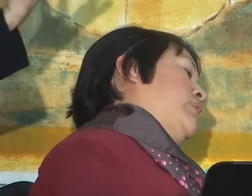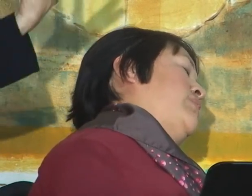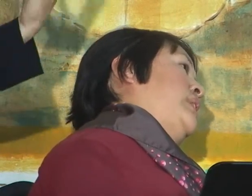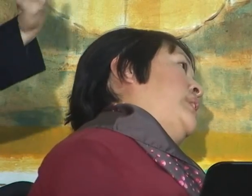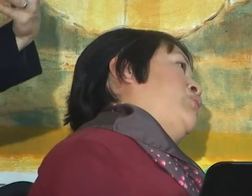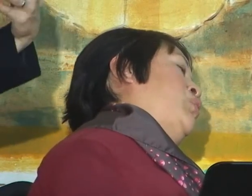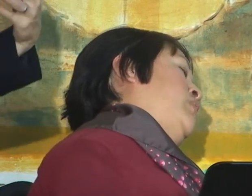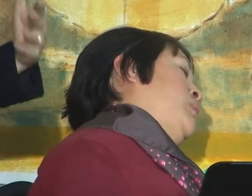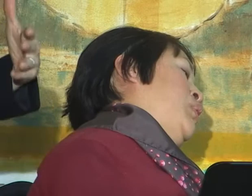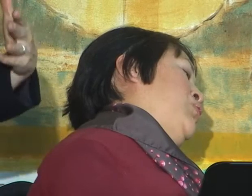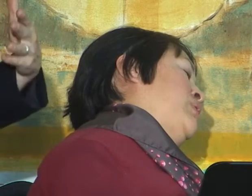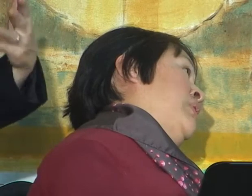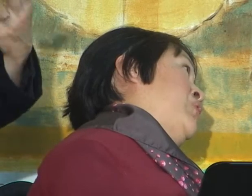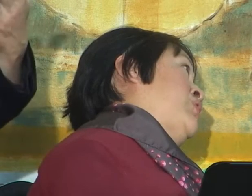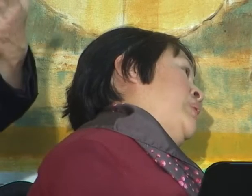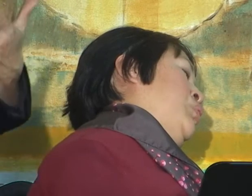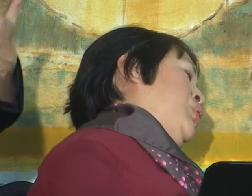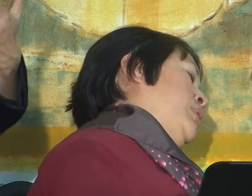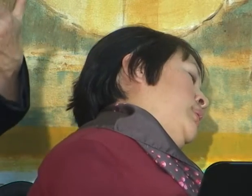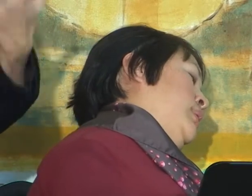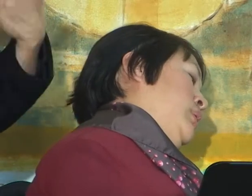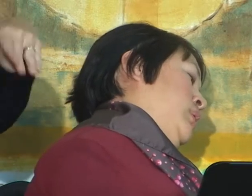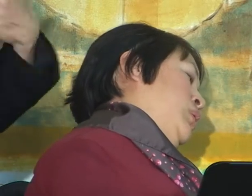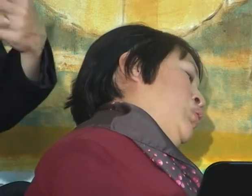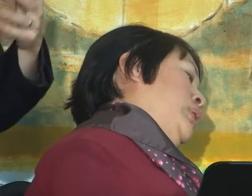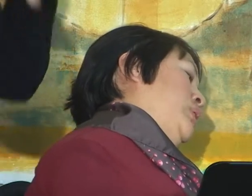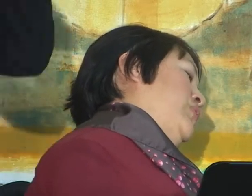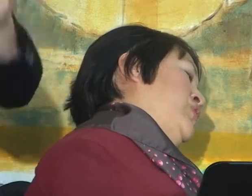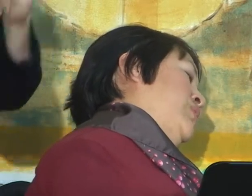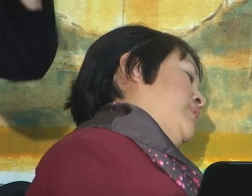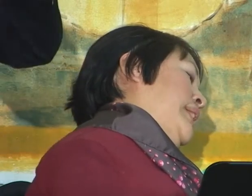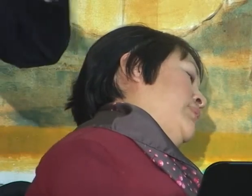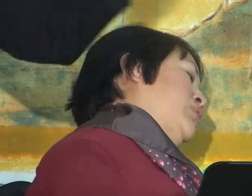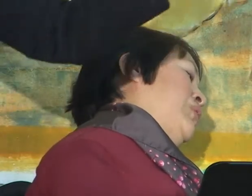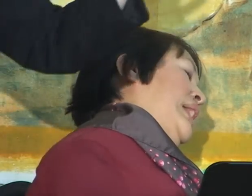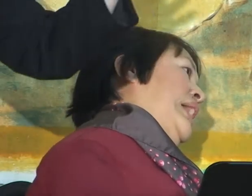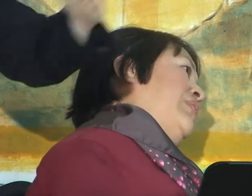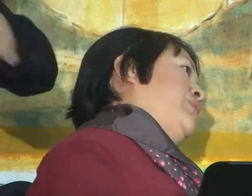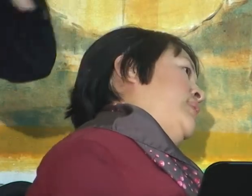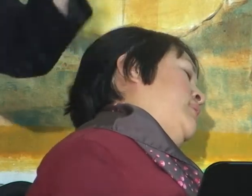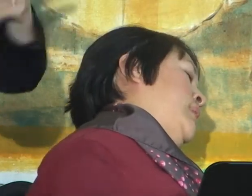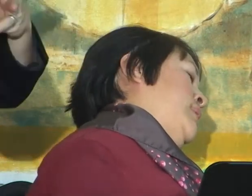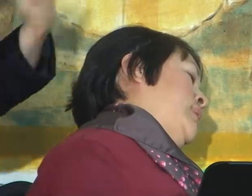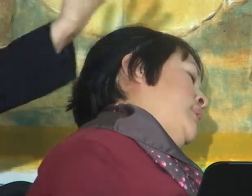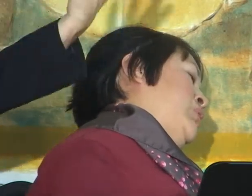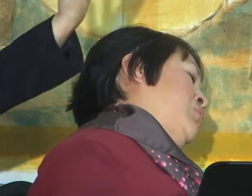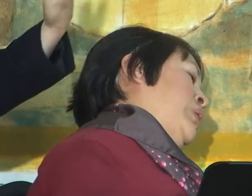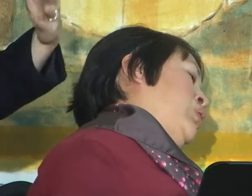that our city is one of the most diverse in the world. According to the official stats, over half of the citizens in Toronto